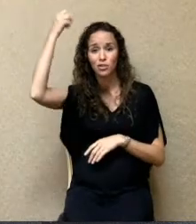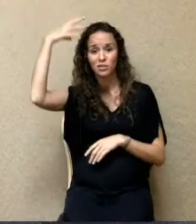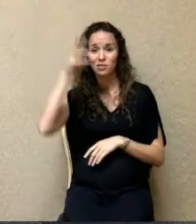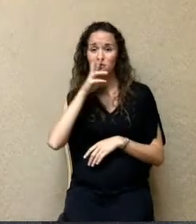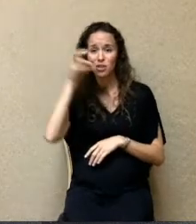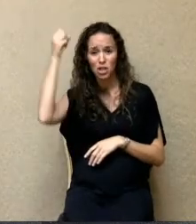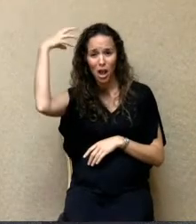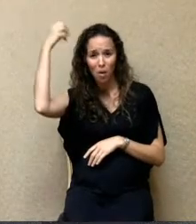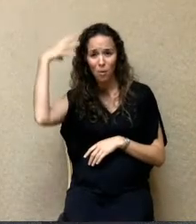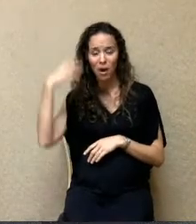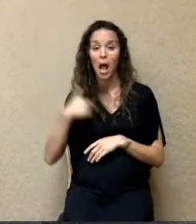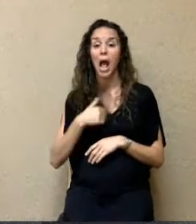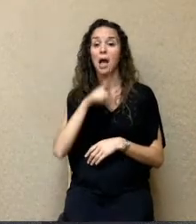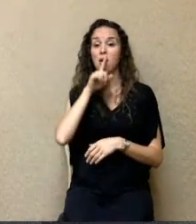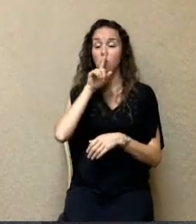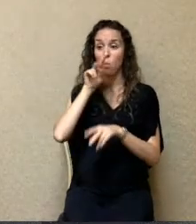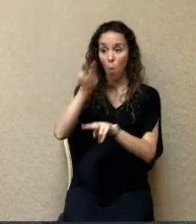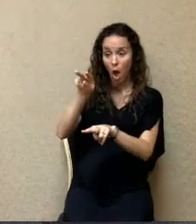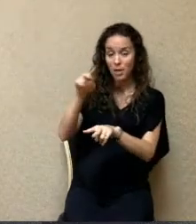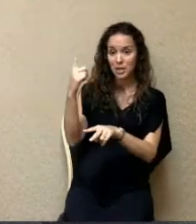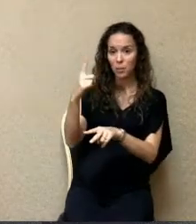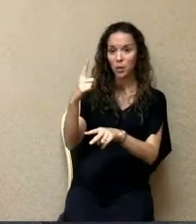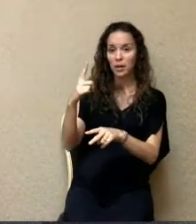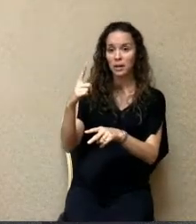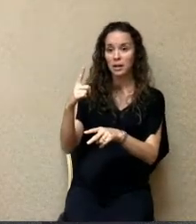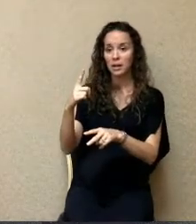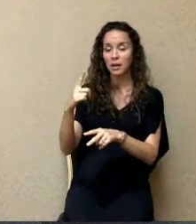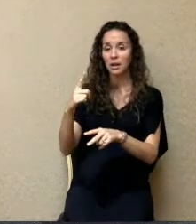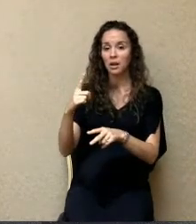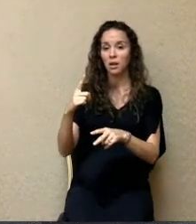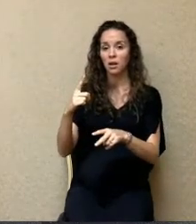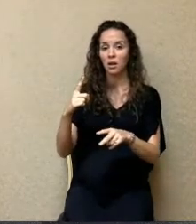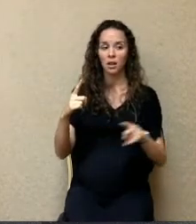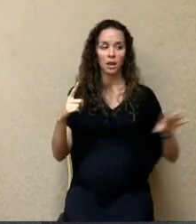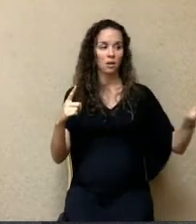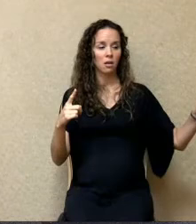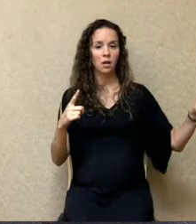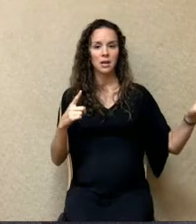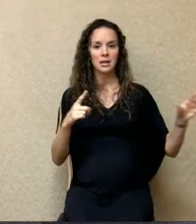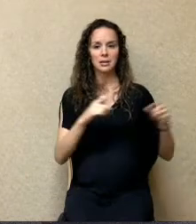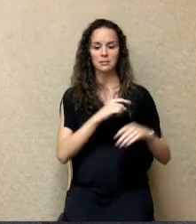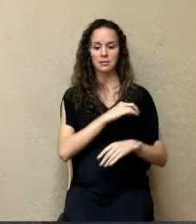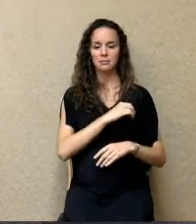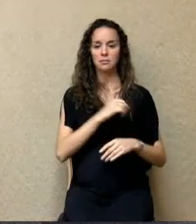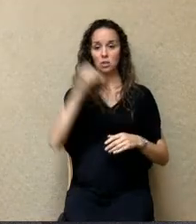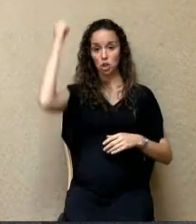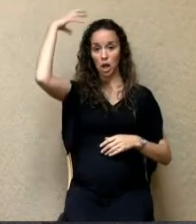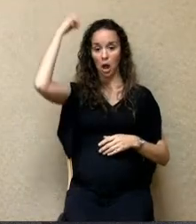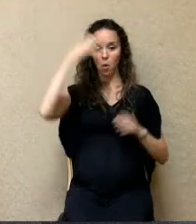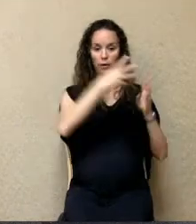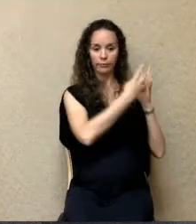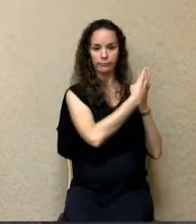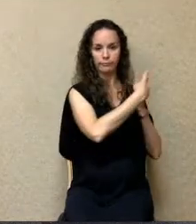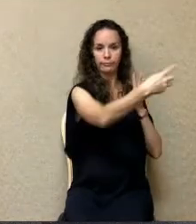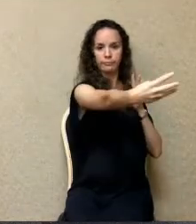Like I watched someone in the shower with her hand out of the shower holding a staff because she was afraid was going to fall.